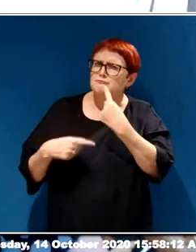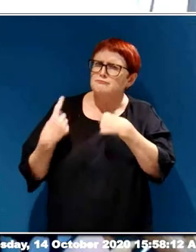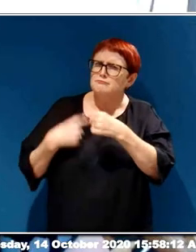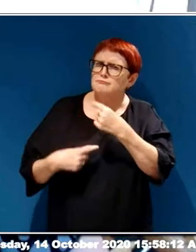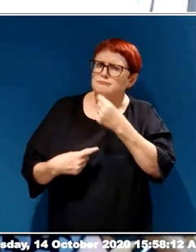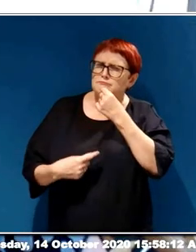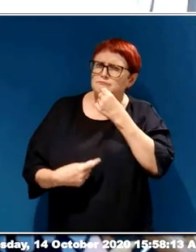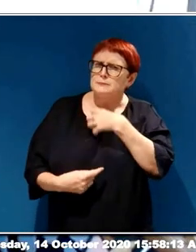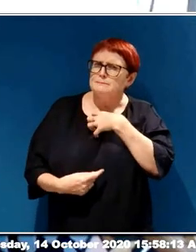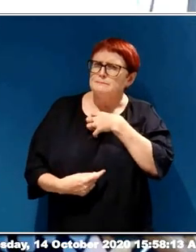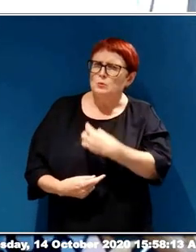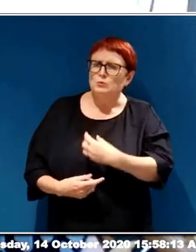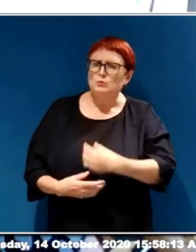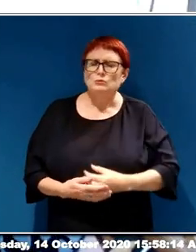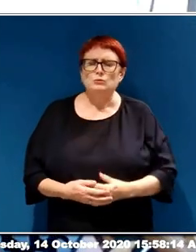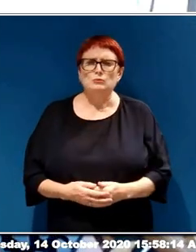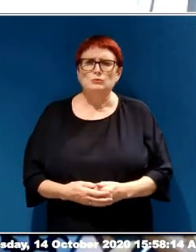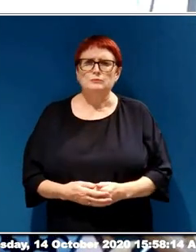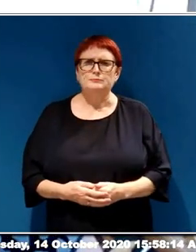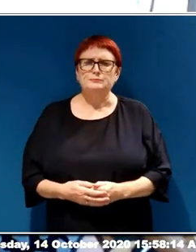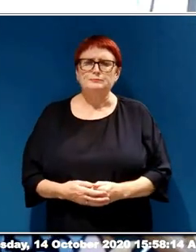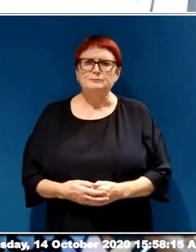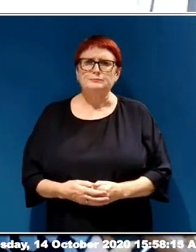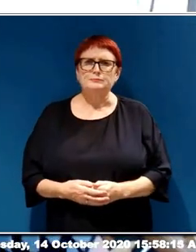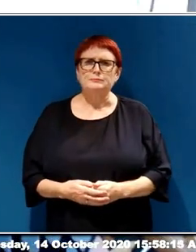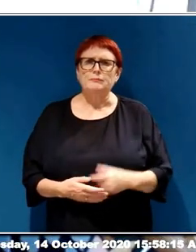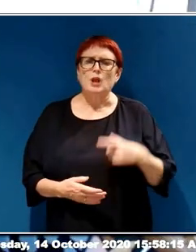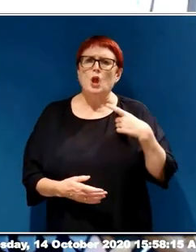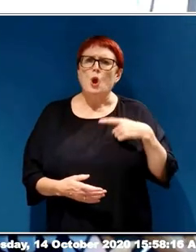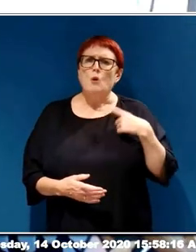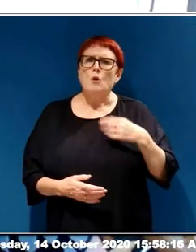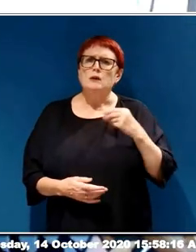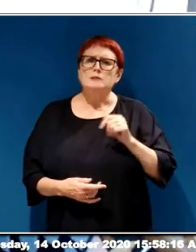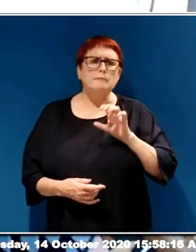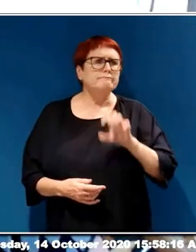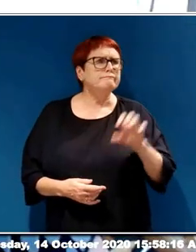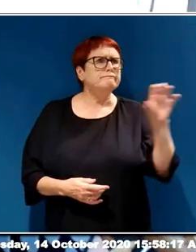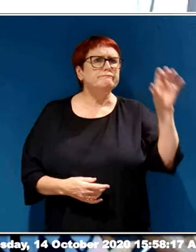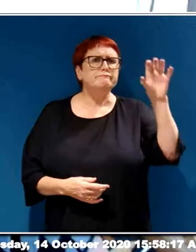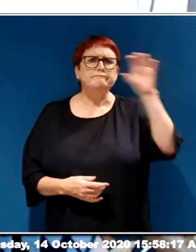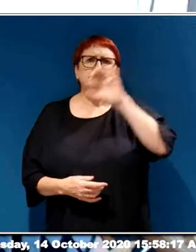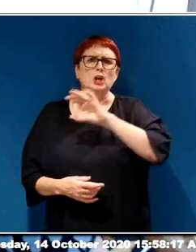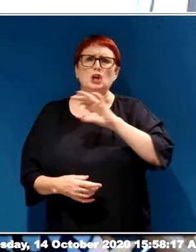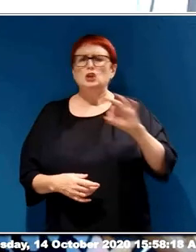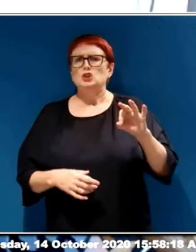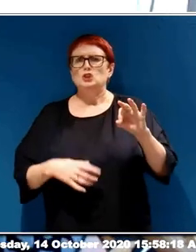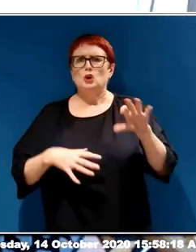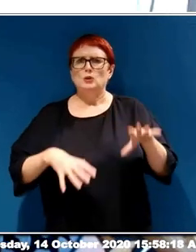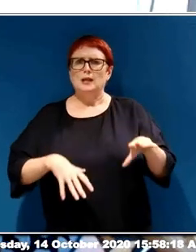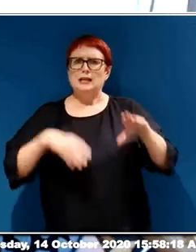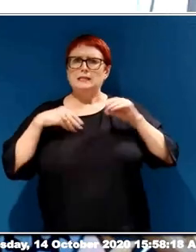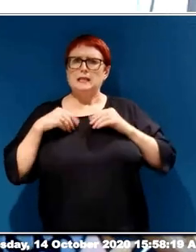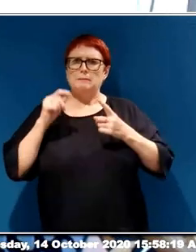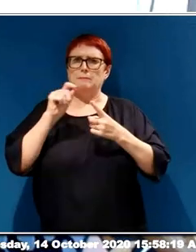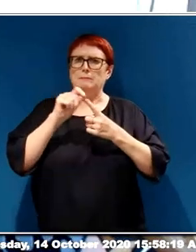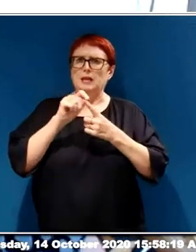jurisdictions haven't picked up the "Positive Behaviour For Learning" approach, and keep allowing the “stop-start”